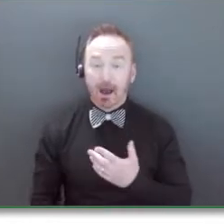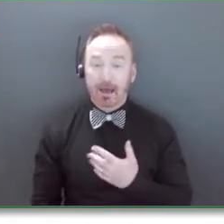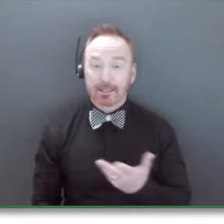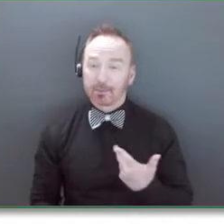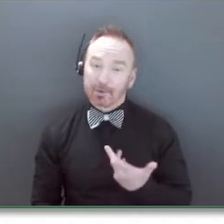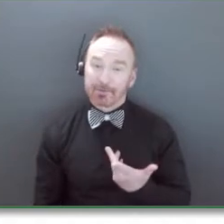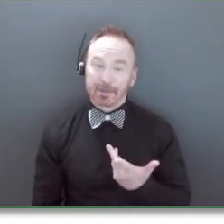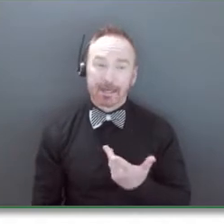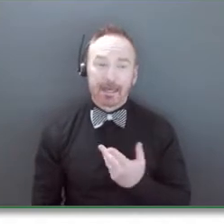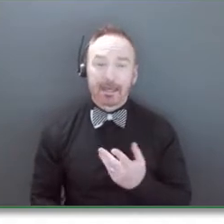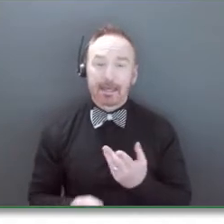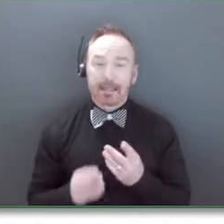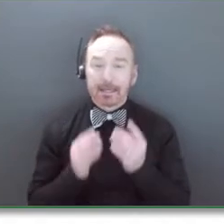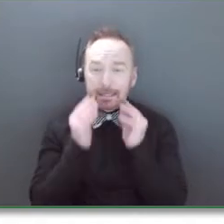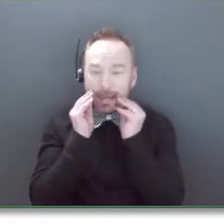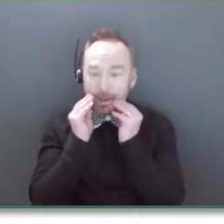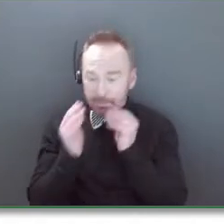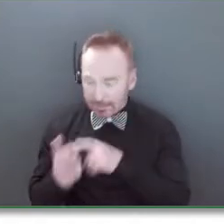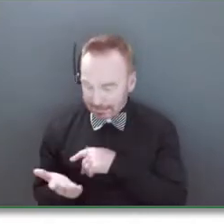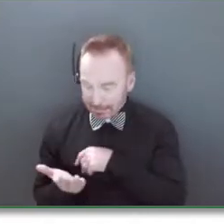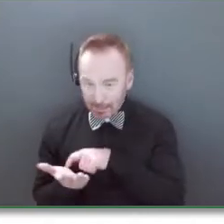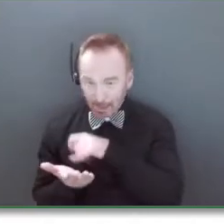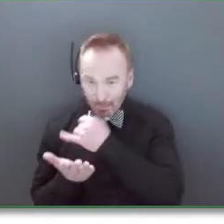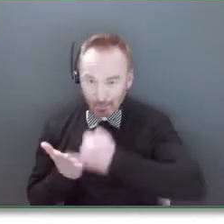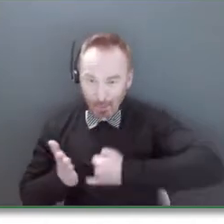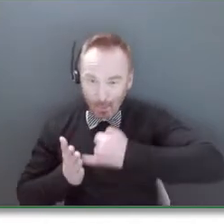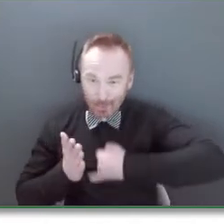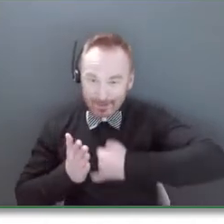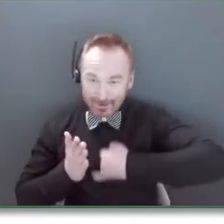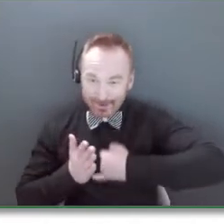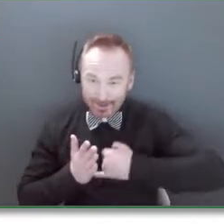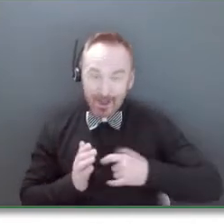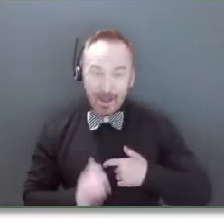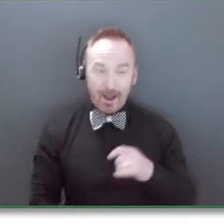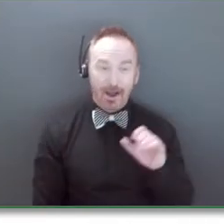1995 and as you'll see uh next slide please.